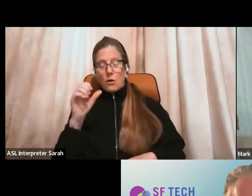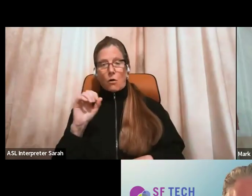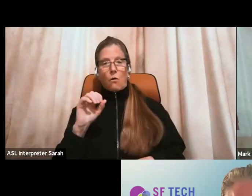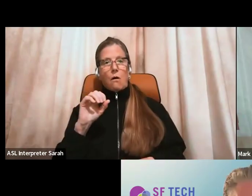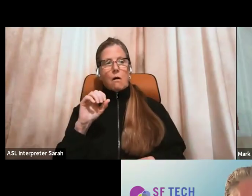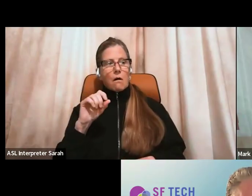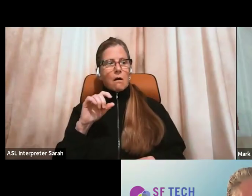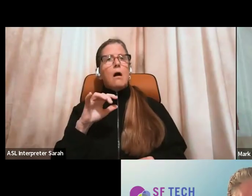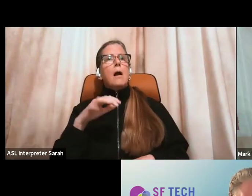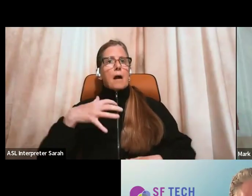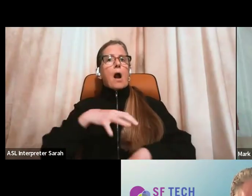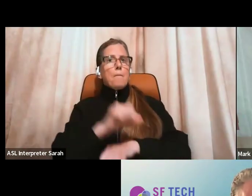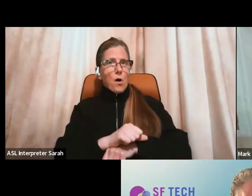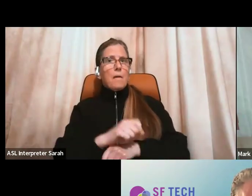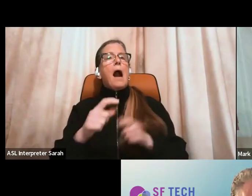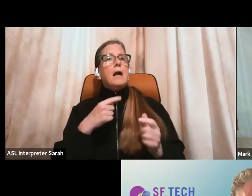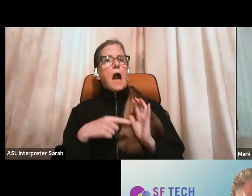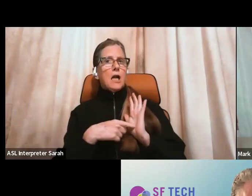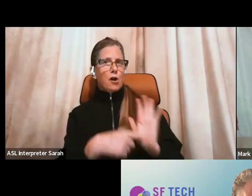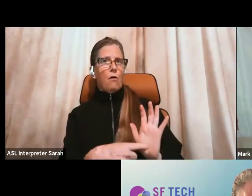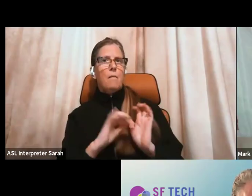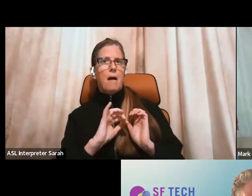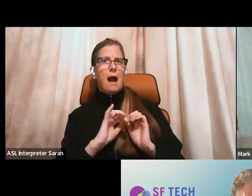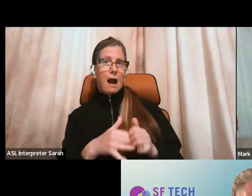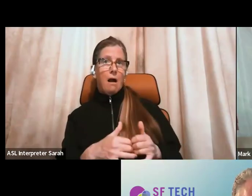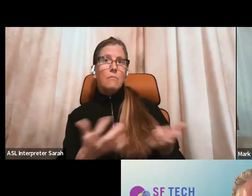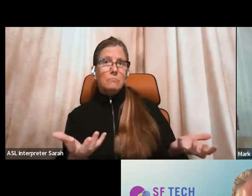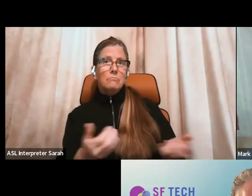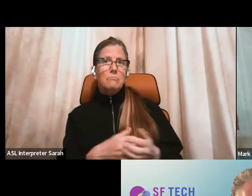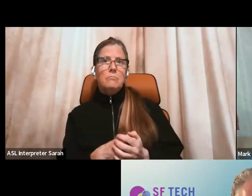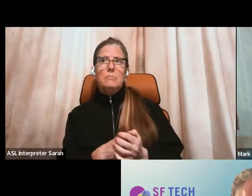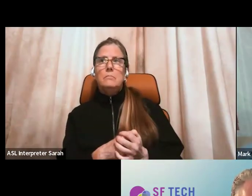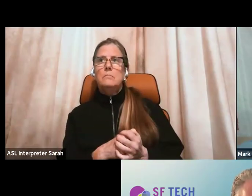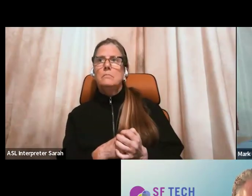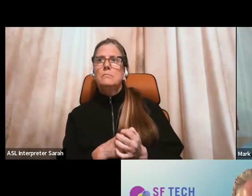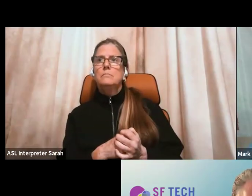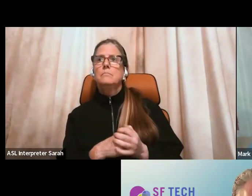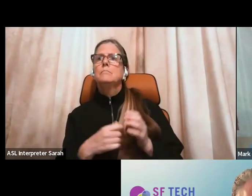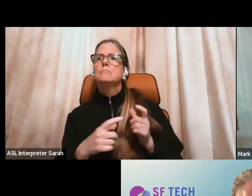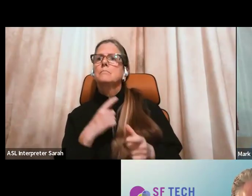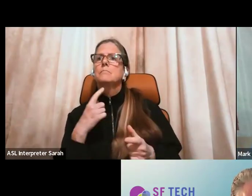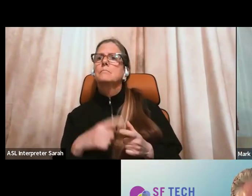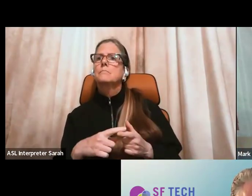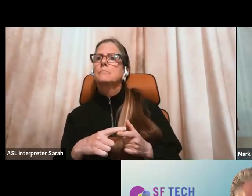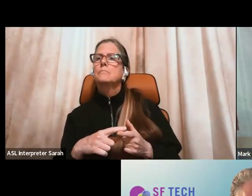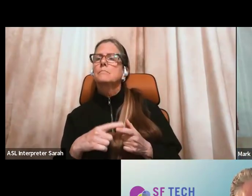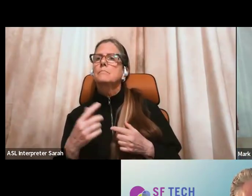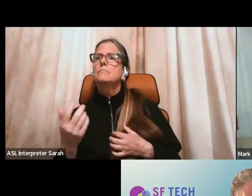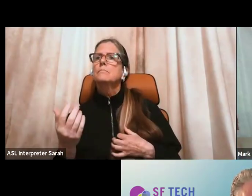make an appointment, and I show them how to do it. And then, if it's something really big,